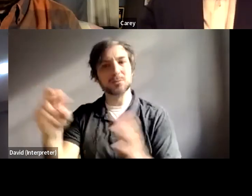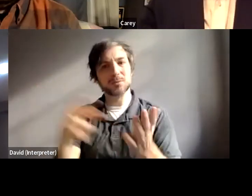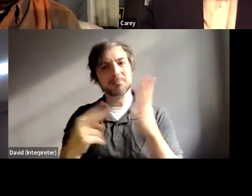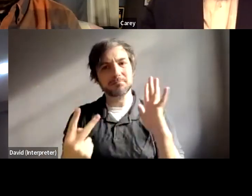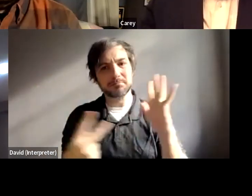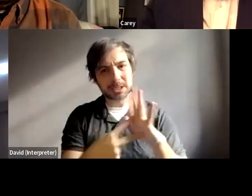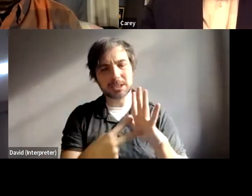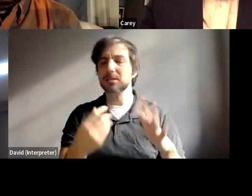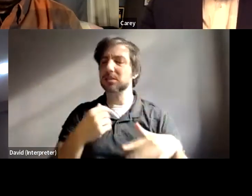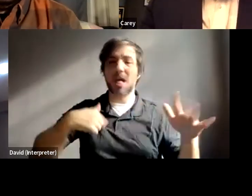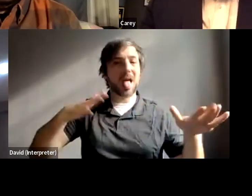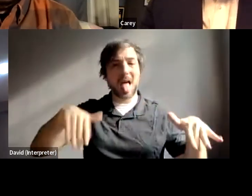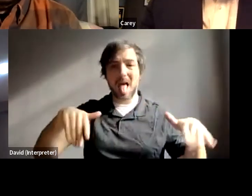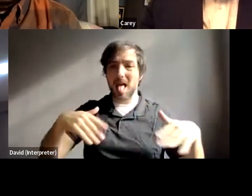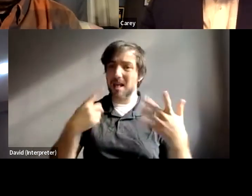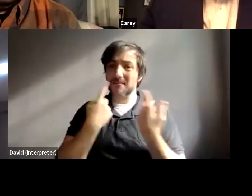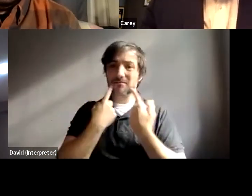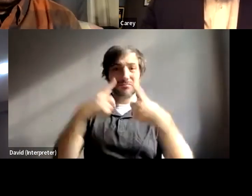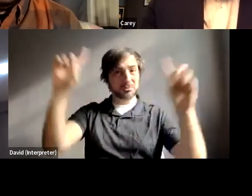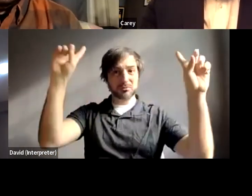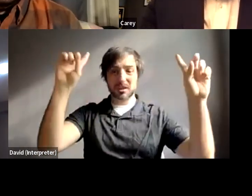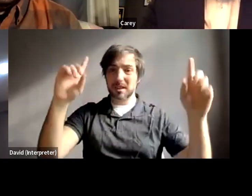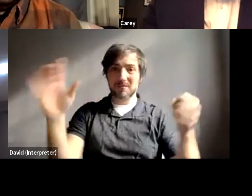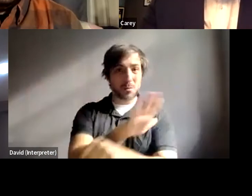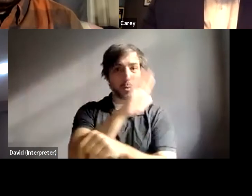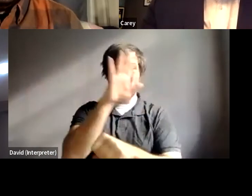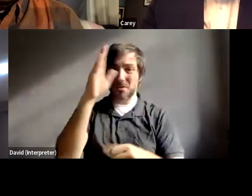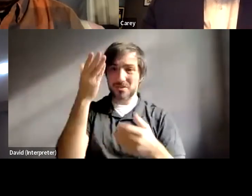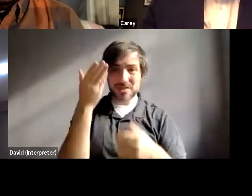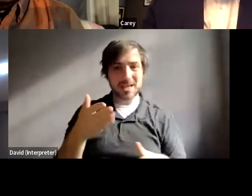, like Lauren said, but you might